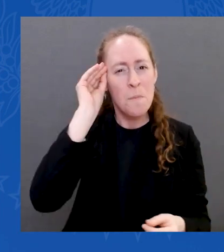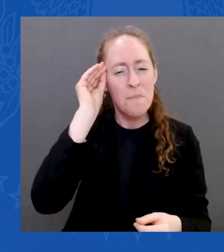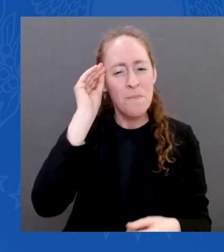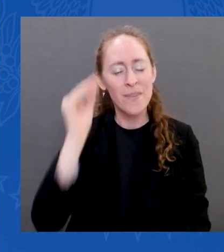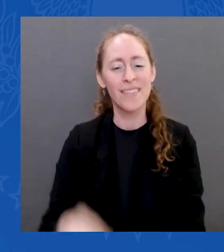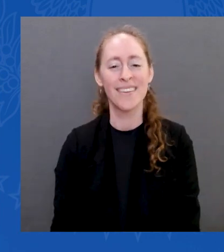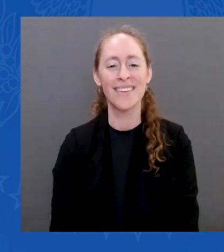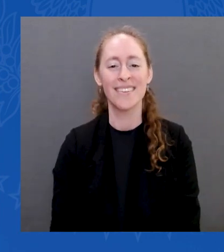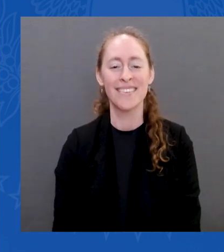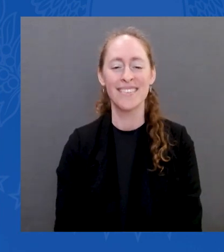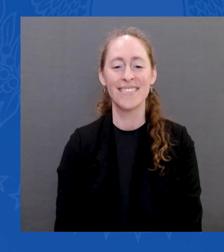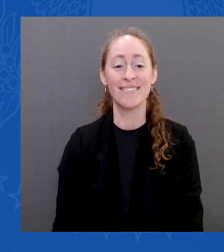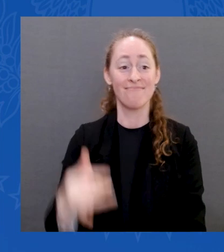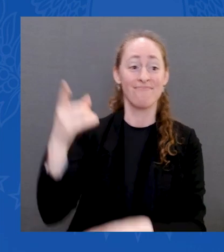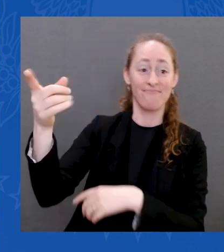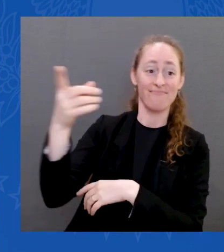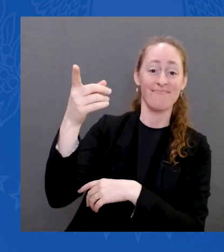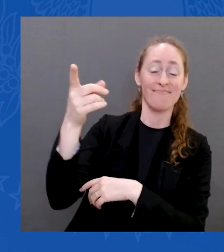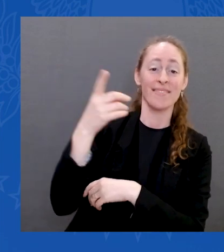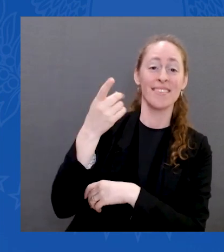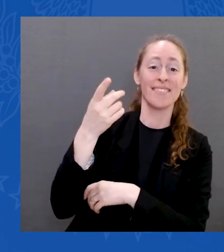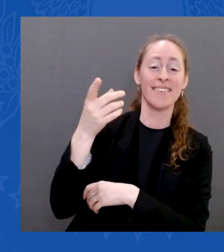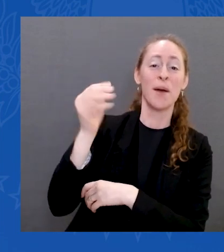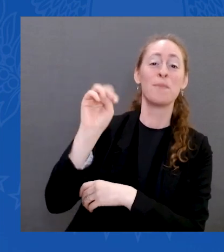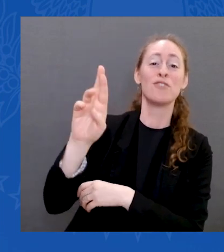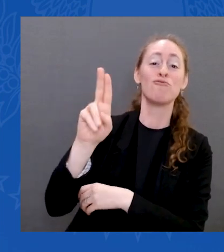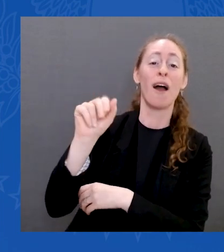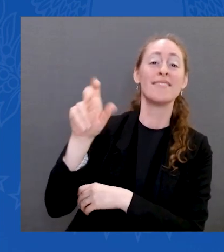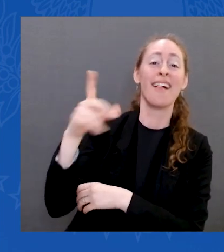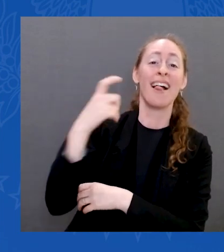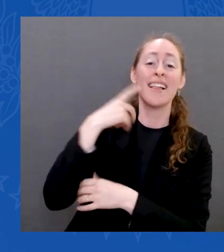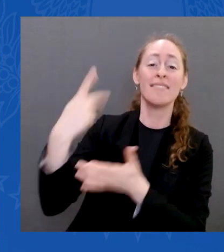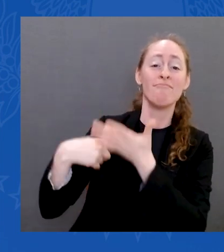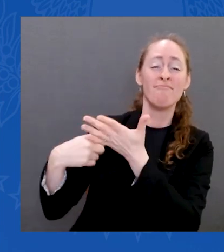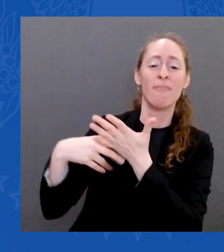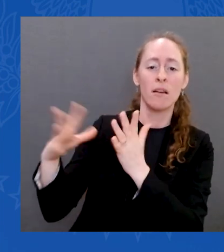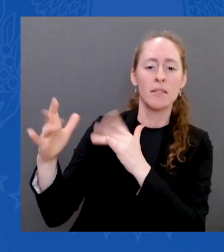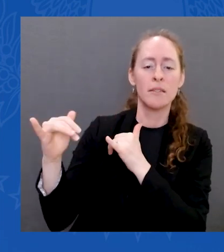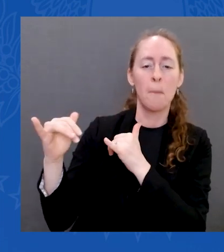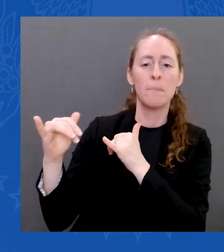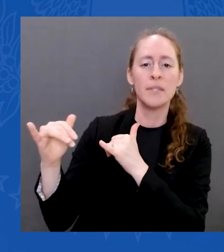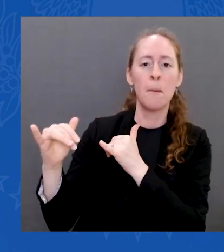We both became teachers in the communities that raised us. We both remember the profound impact